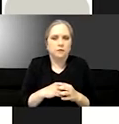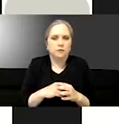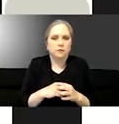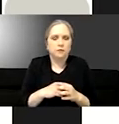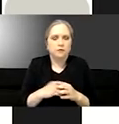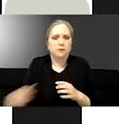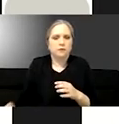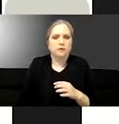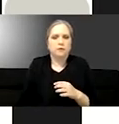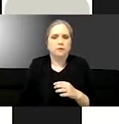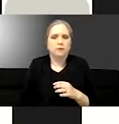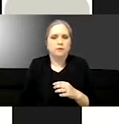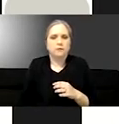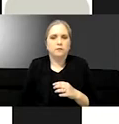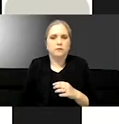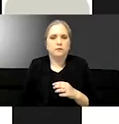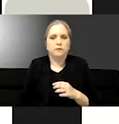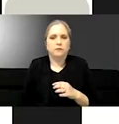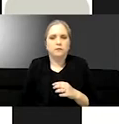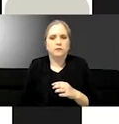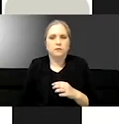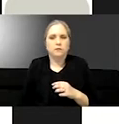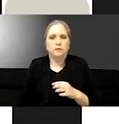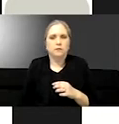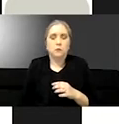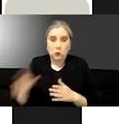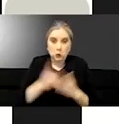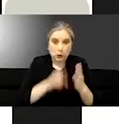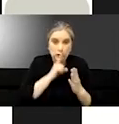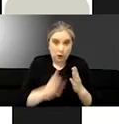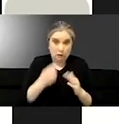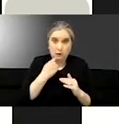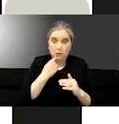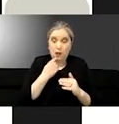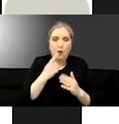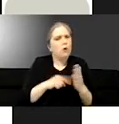What are they really saying? What are they what now? What are they really saying when they say they want to get better?